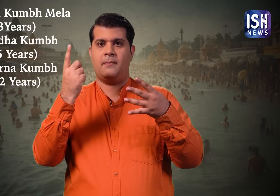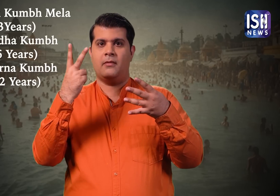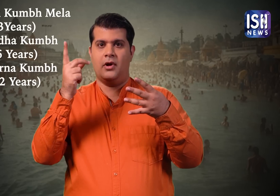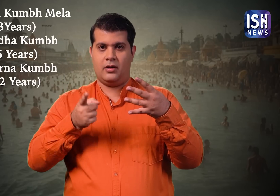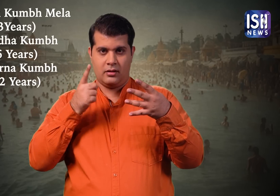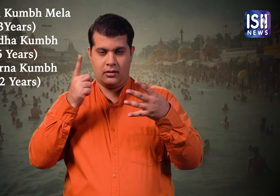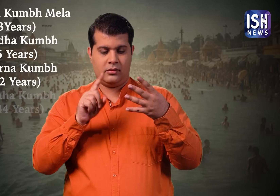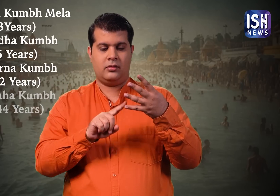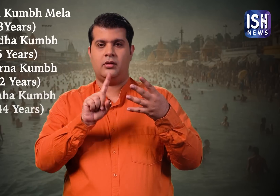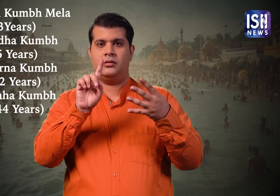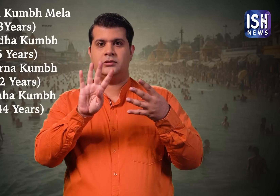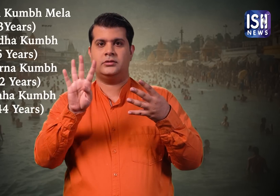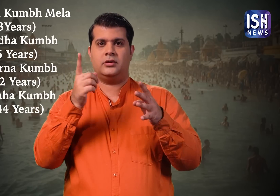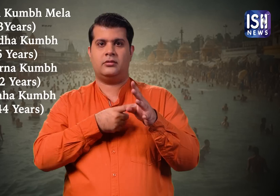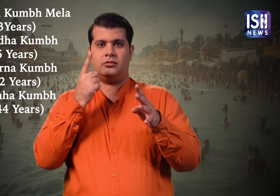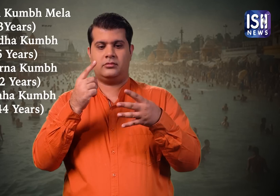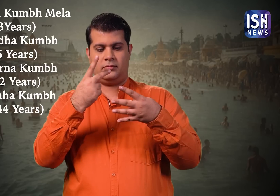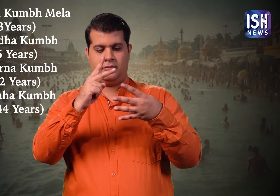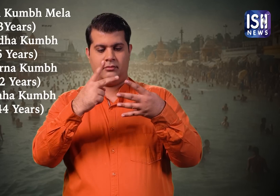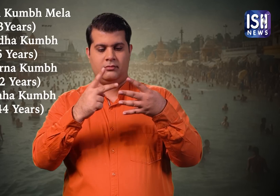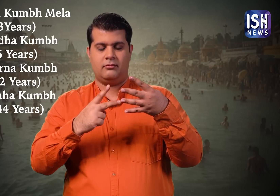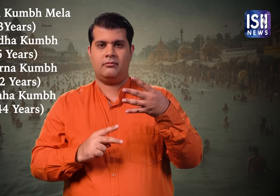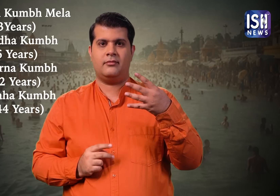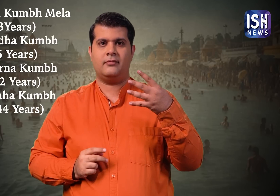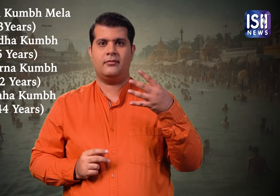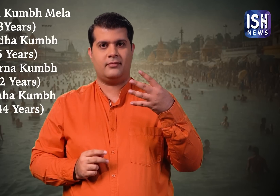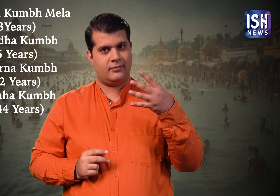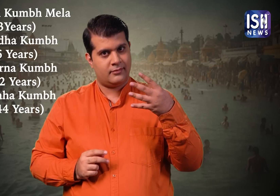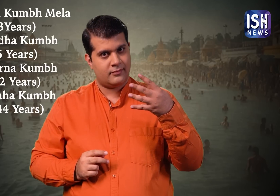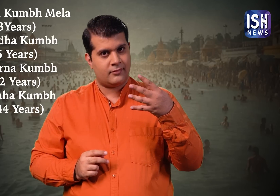Purna Kumbh Mela every 12 years, and Maha Kumbh Mela once every 144 years.